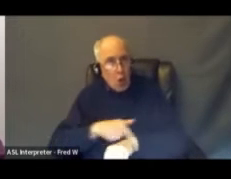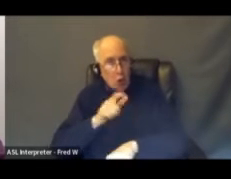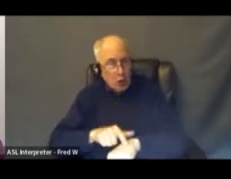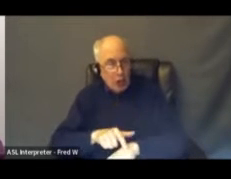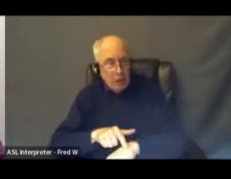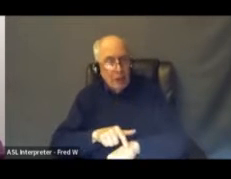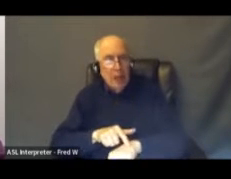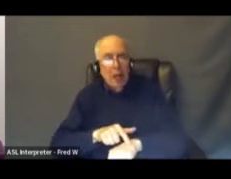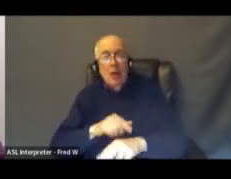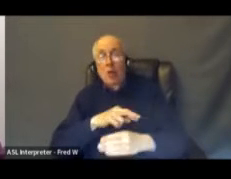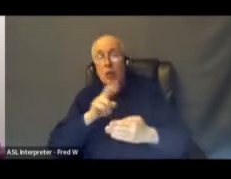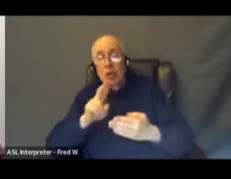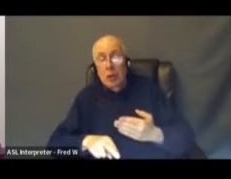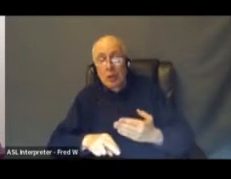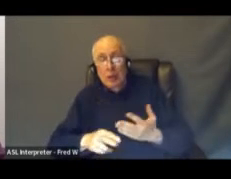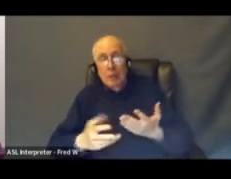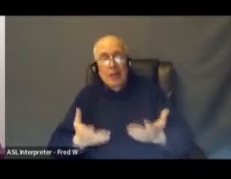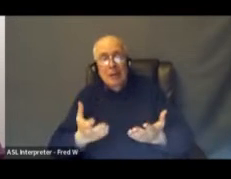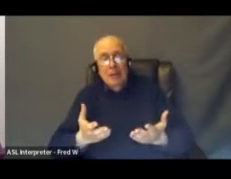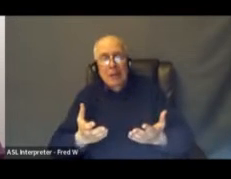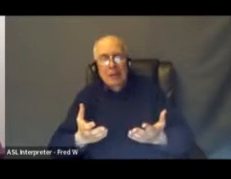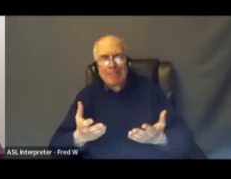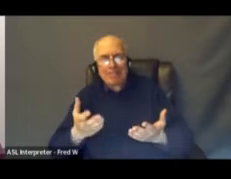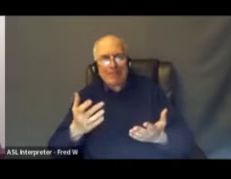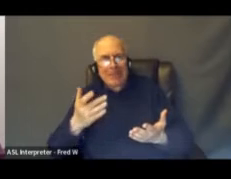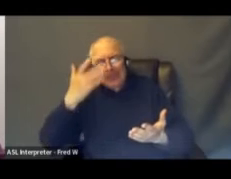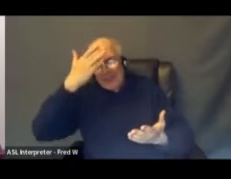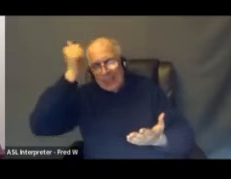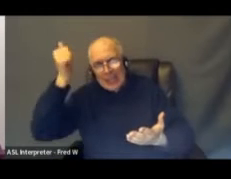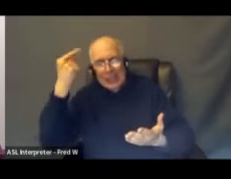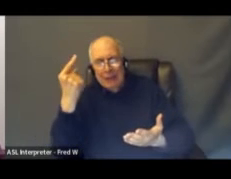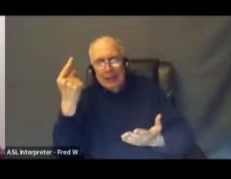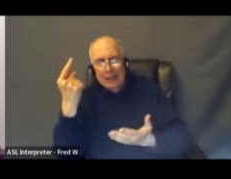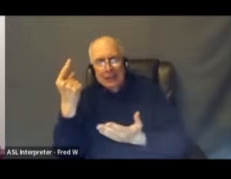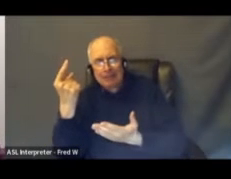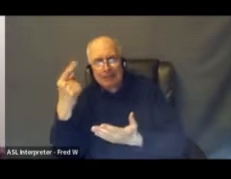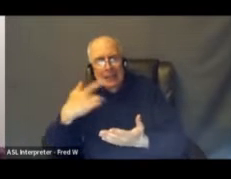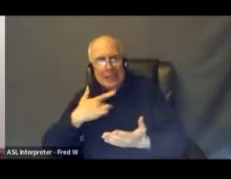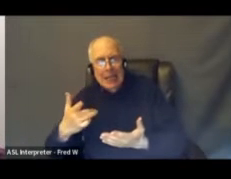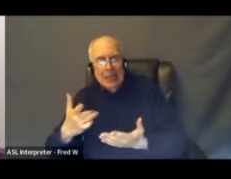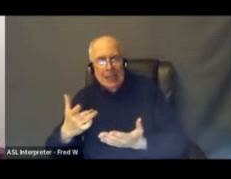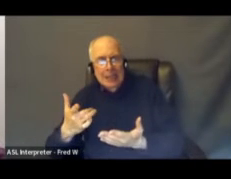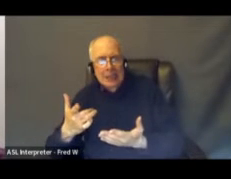maybe we don't remember certain things, or our you know, our memory, our short term memory is